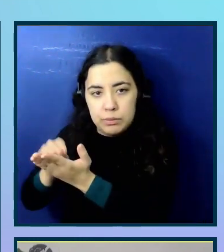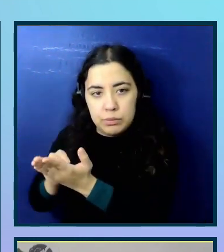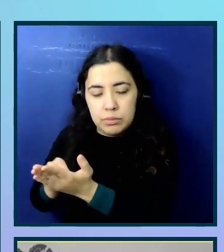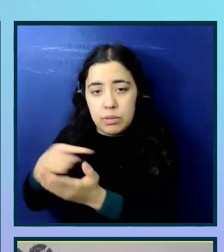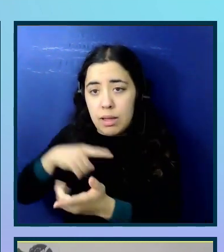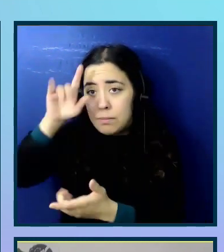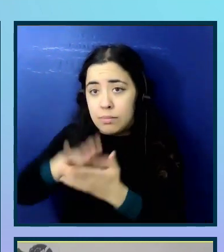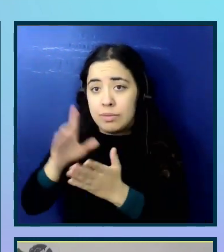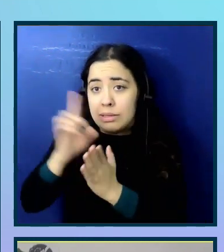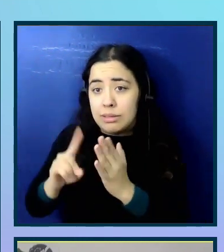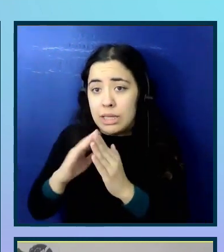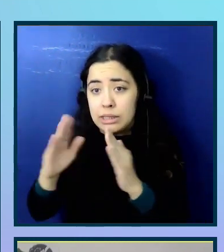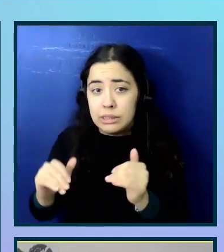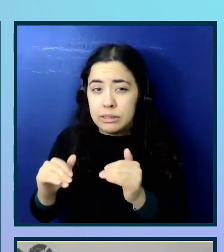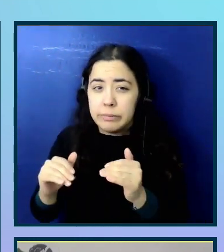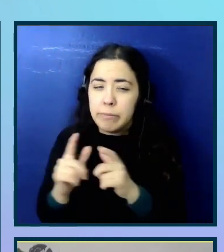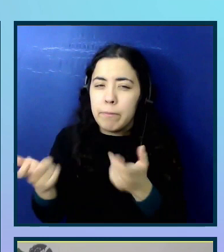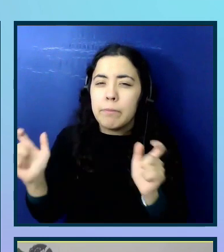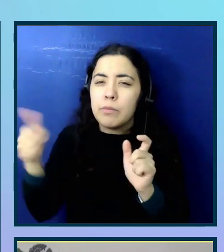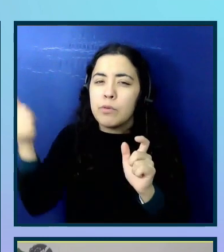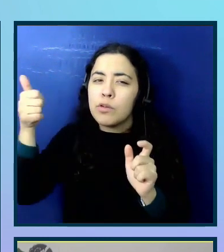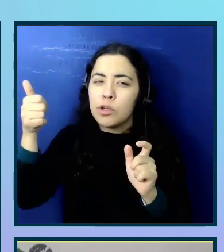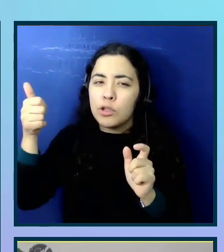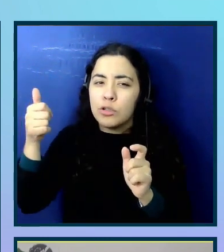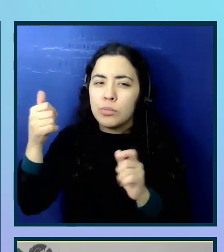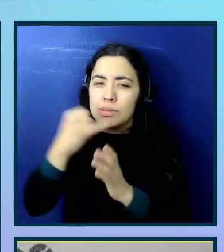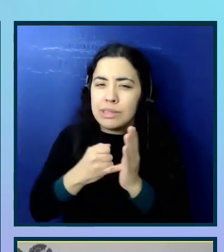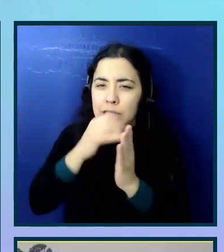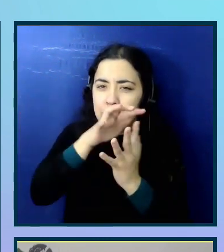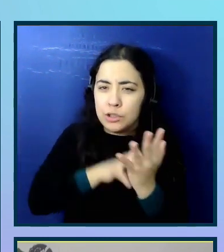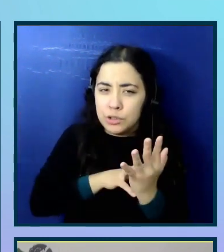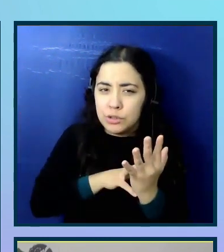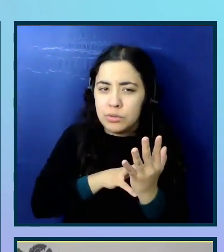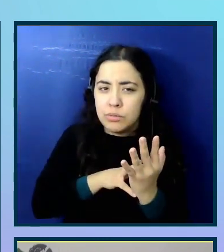is almost a bigger sketch by now than the pages because we have all loads of components.